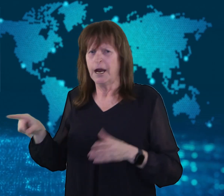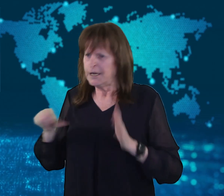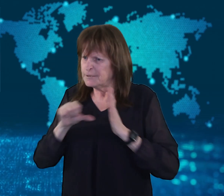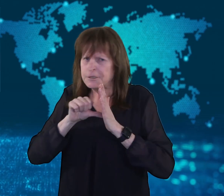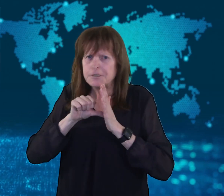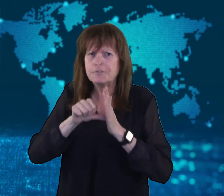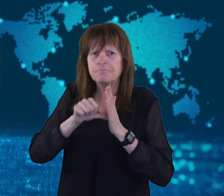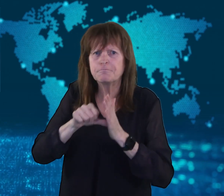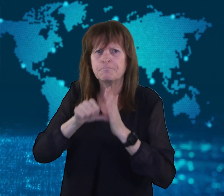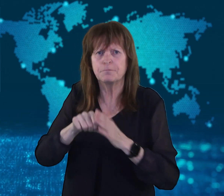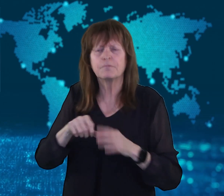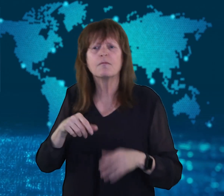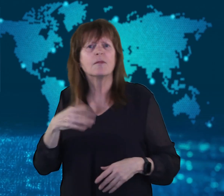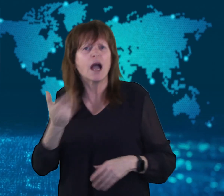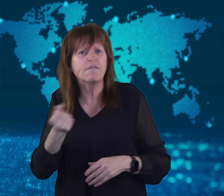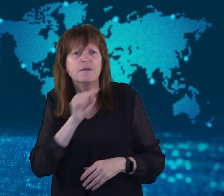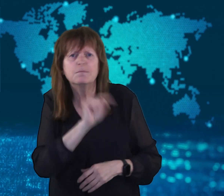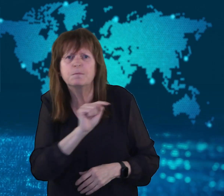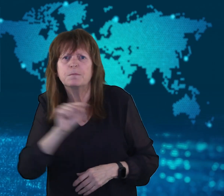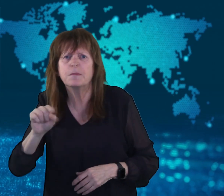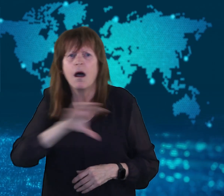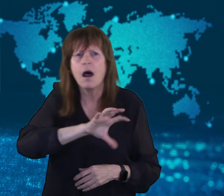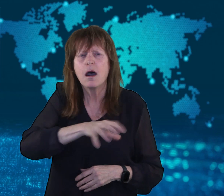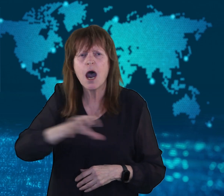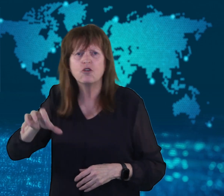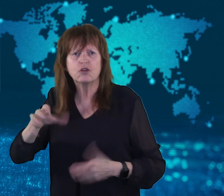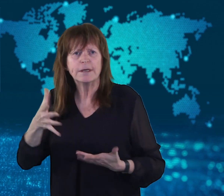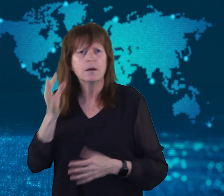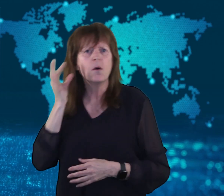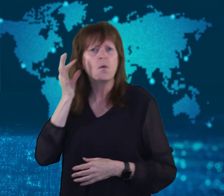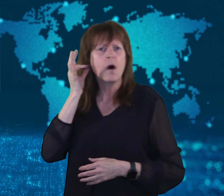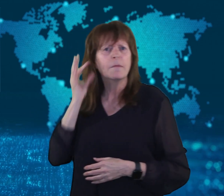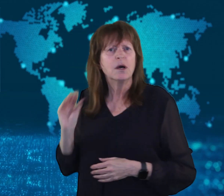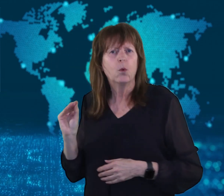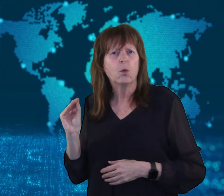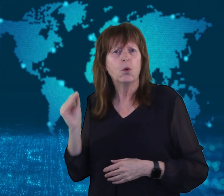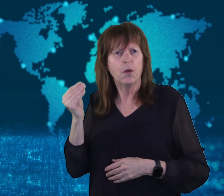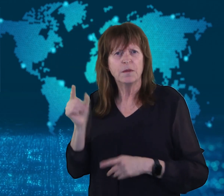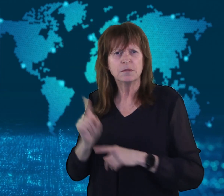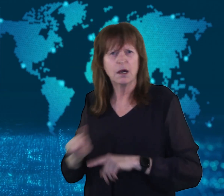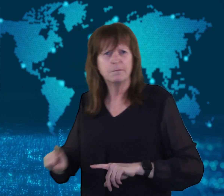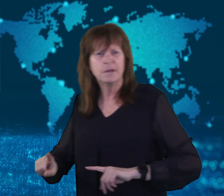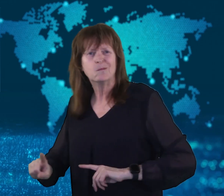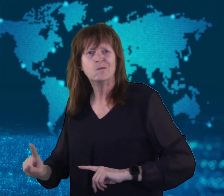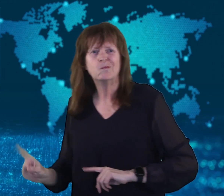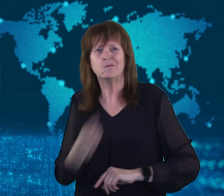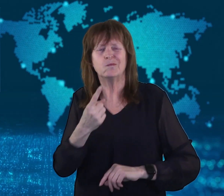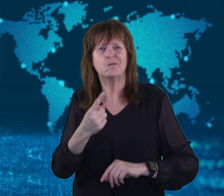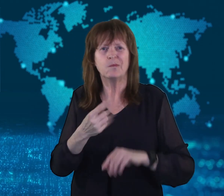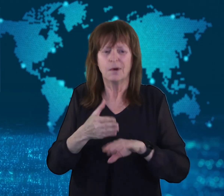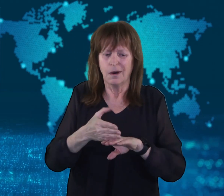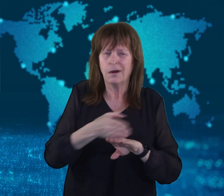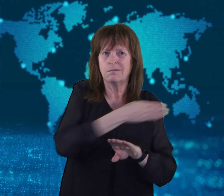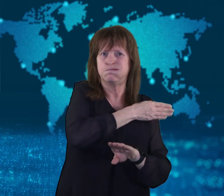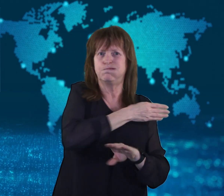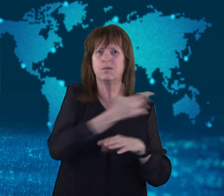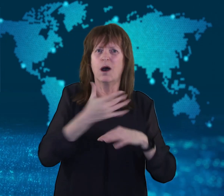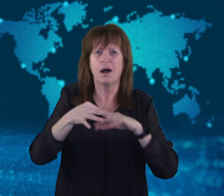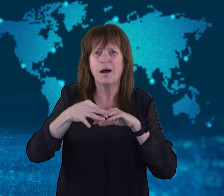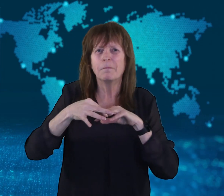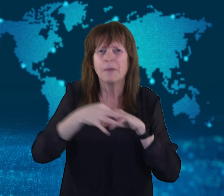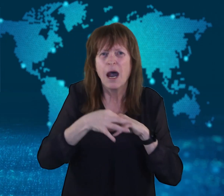He emphasized that in some countries, girls are still being forced into